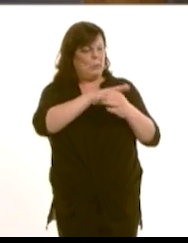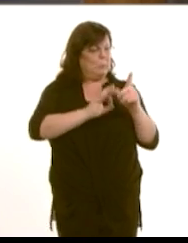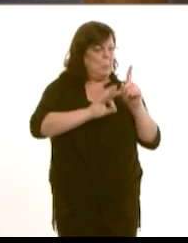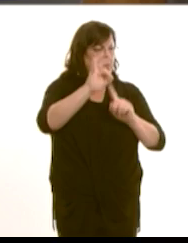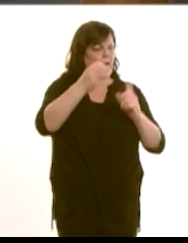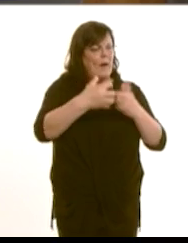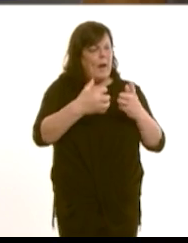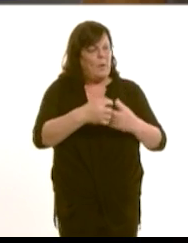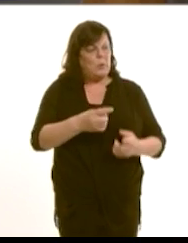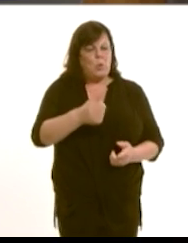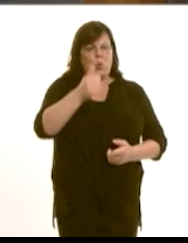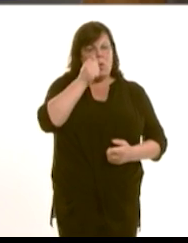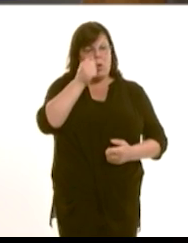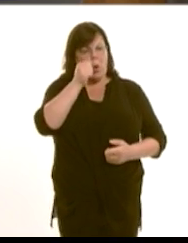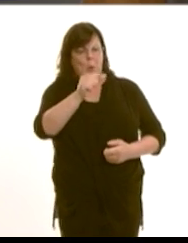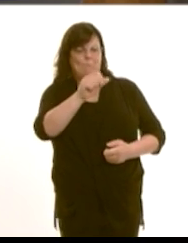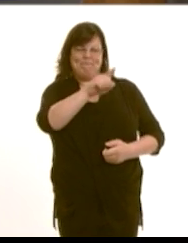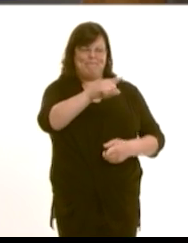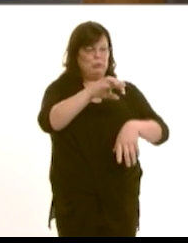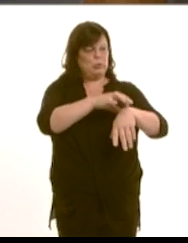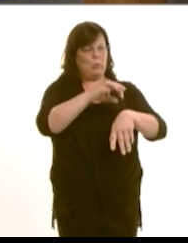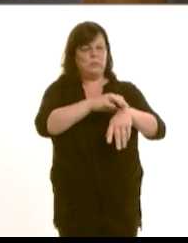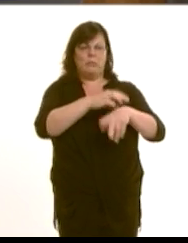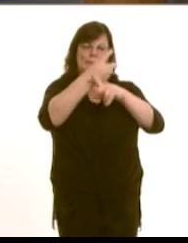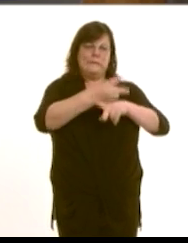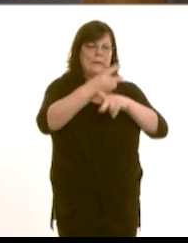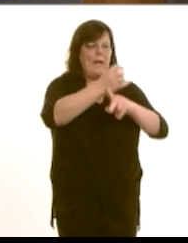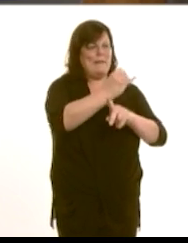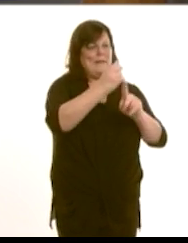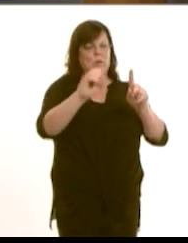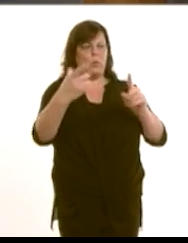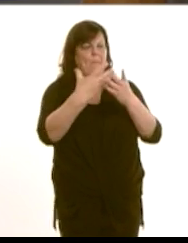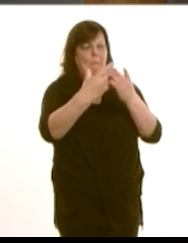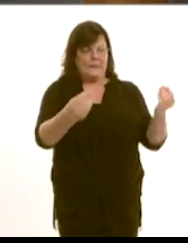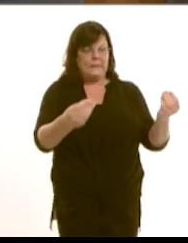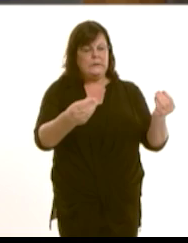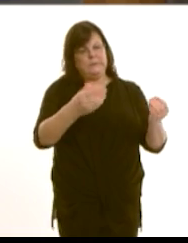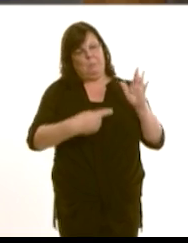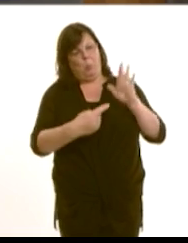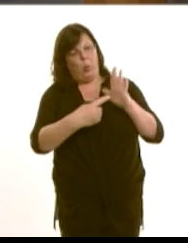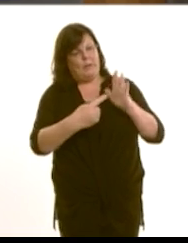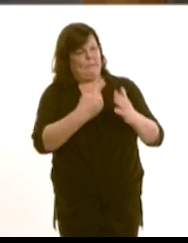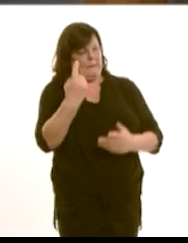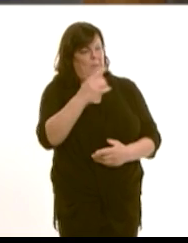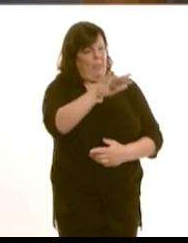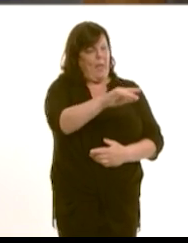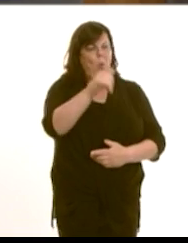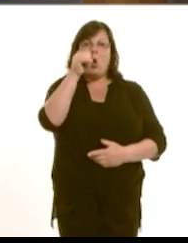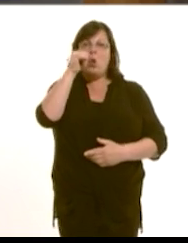filling that gap is important to them. For example, if we look at the minor injuries unit at Newtown, the health board will be